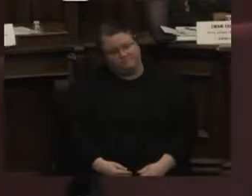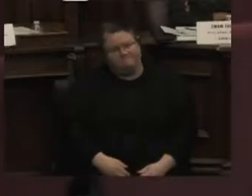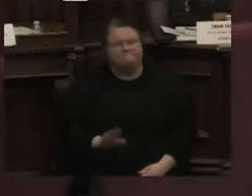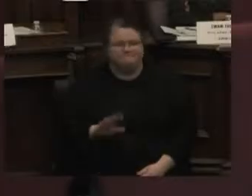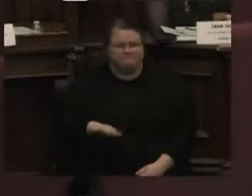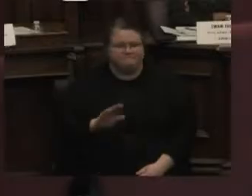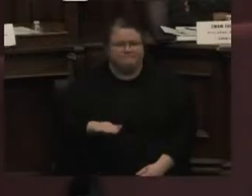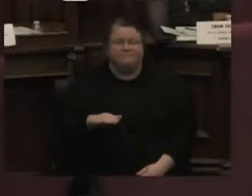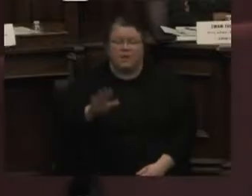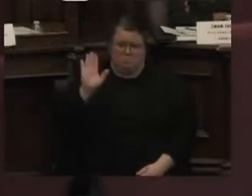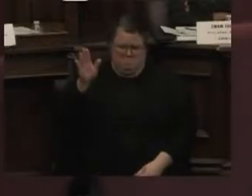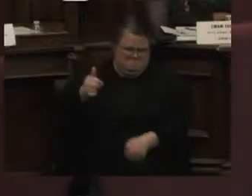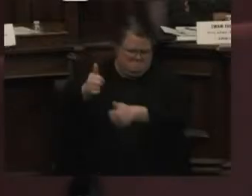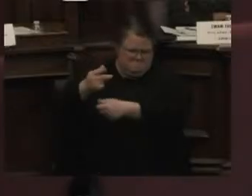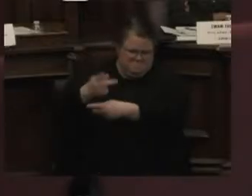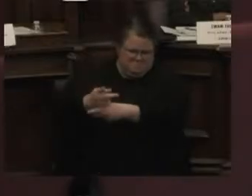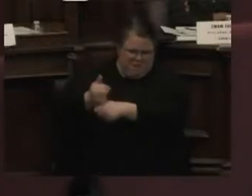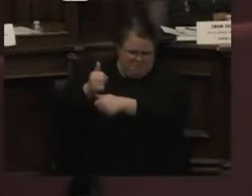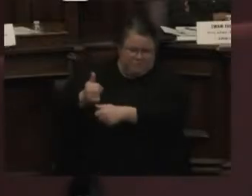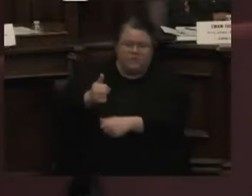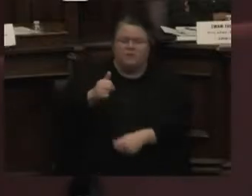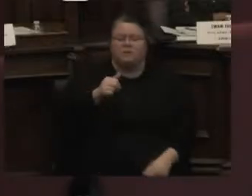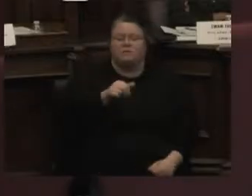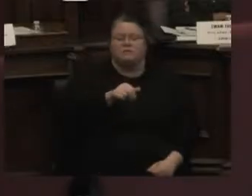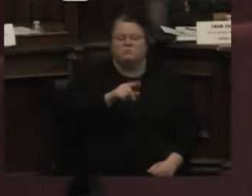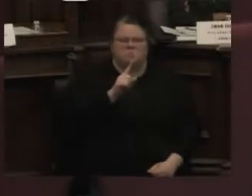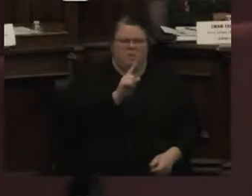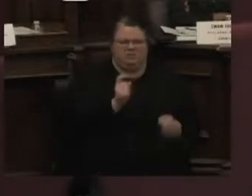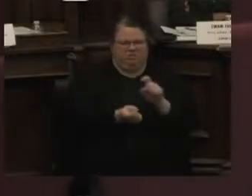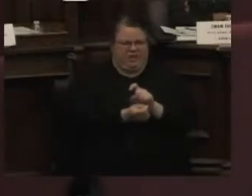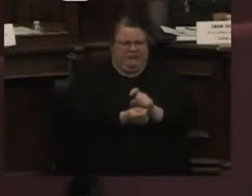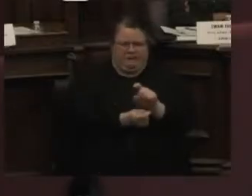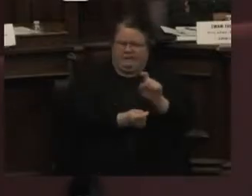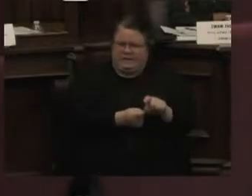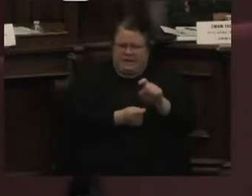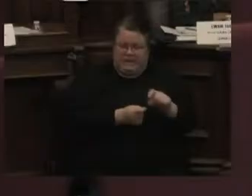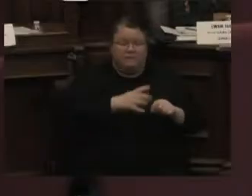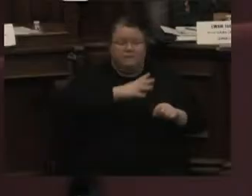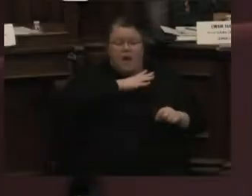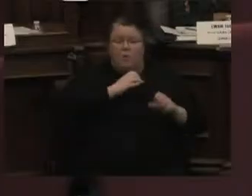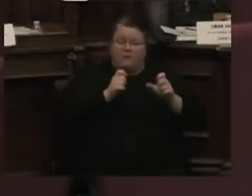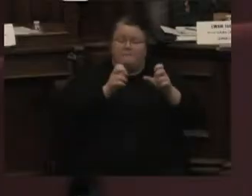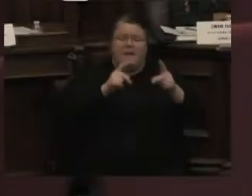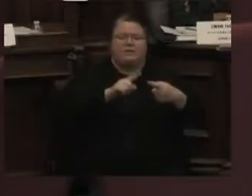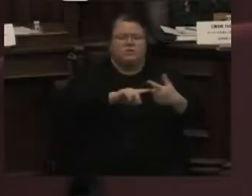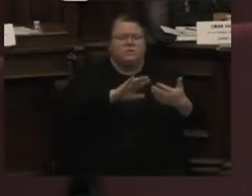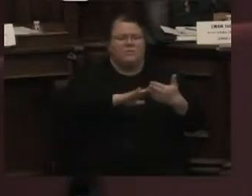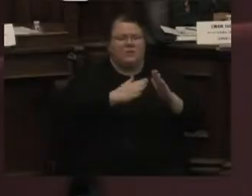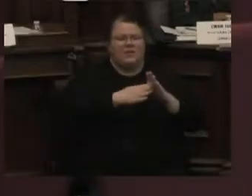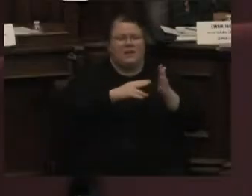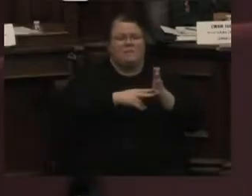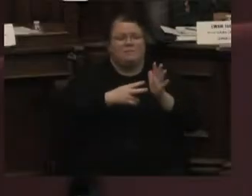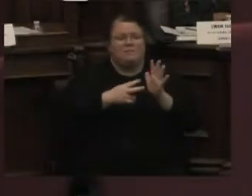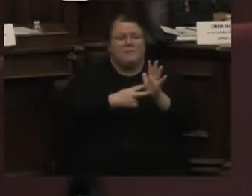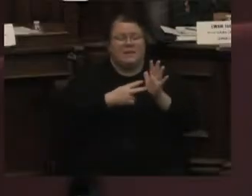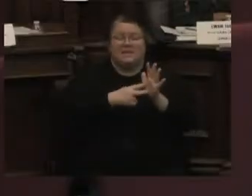thing that I talked to the pace team about, that we are going to change nothing with the